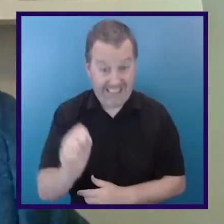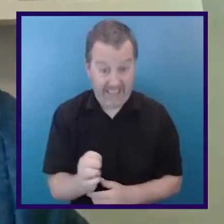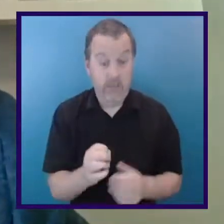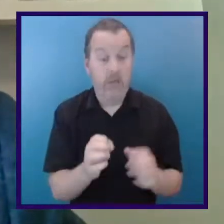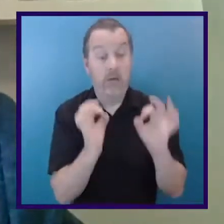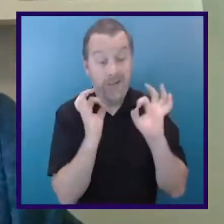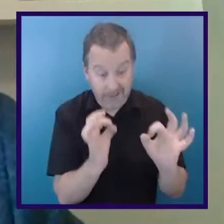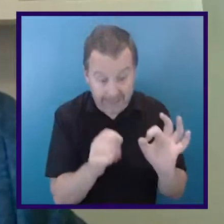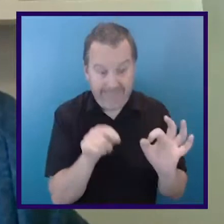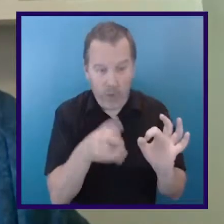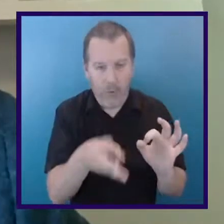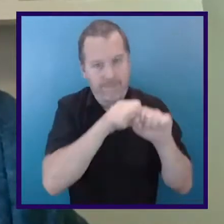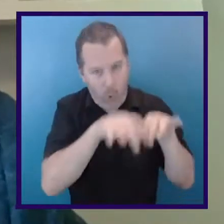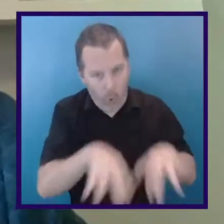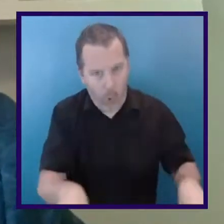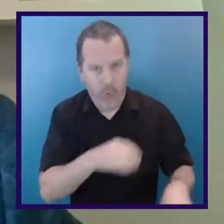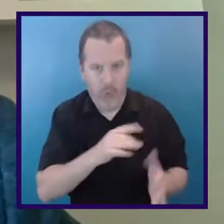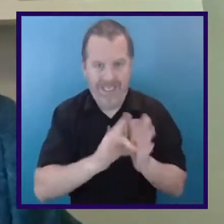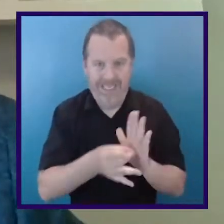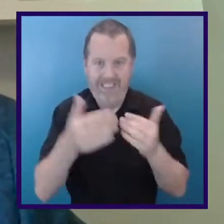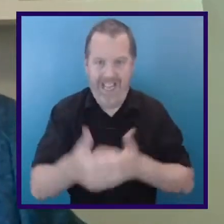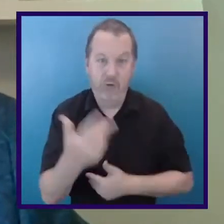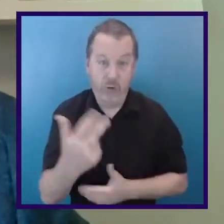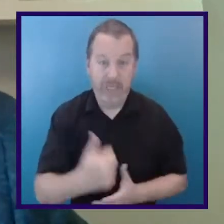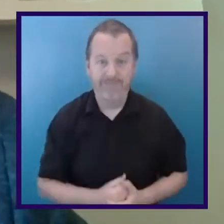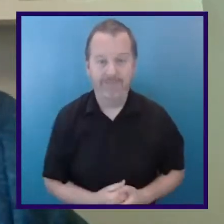right then that will naturally flow down into key stage three.